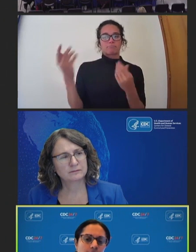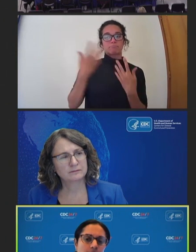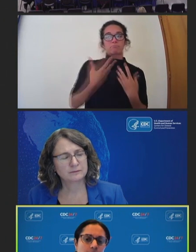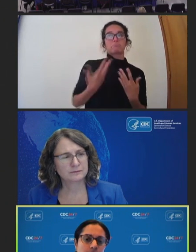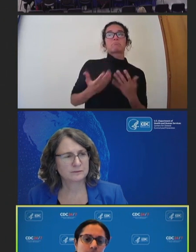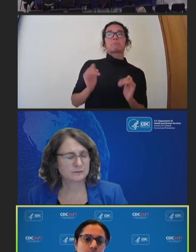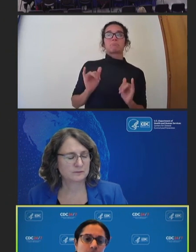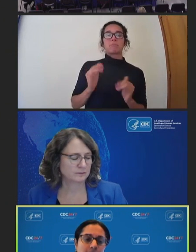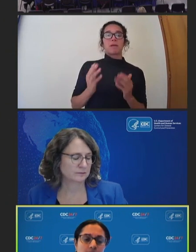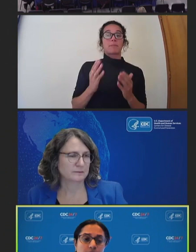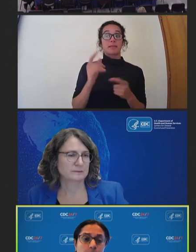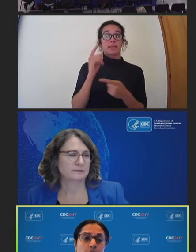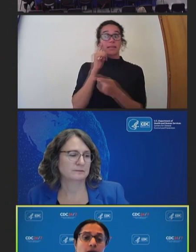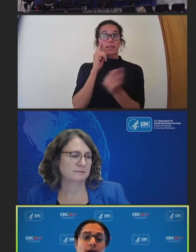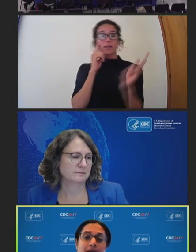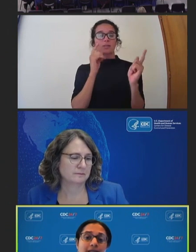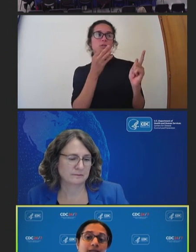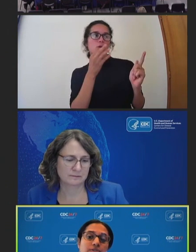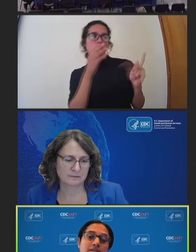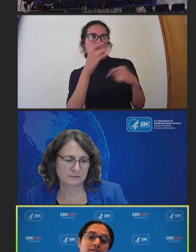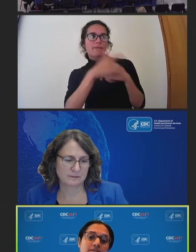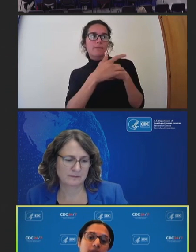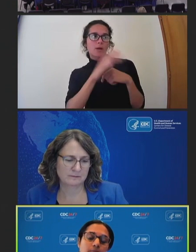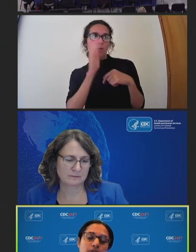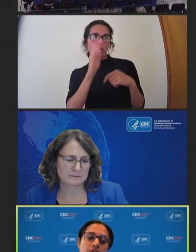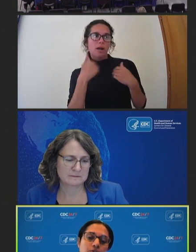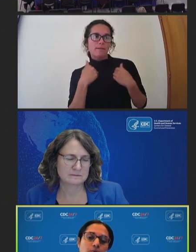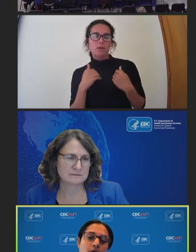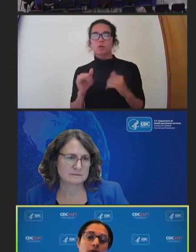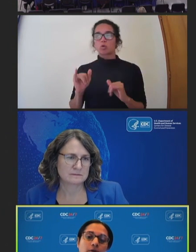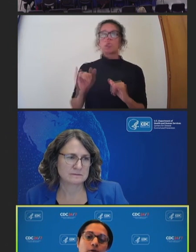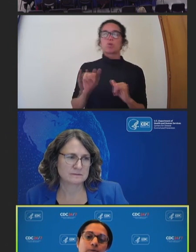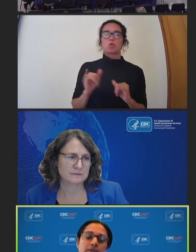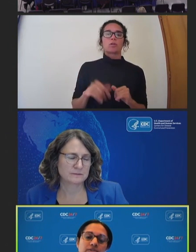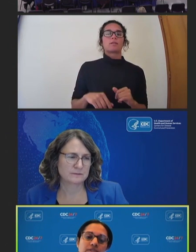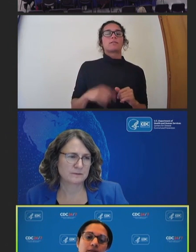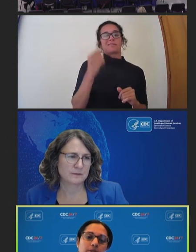of pharmacies will have it available. I can understand the stigma issue. Our hope is that